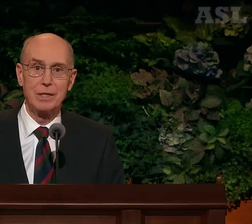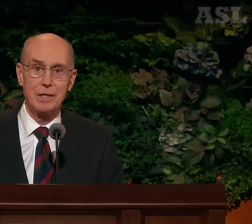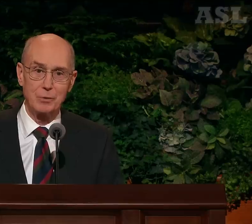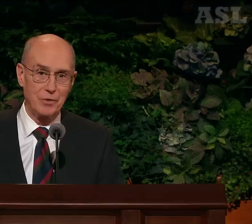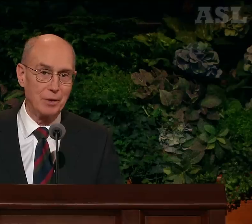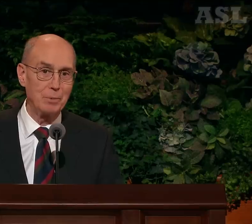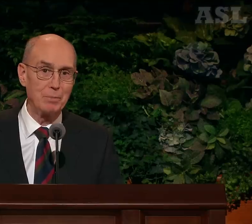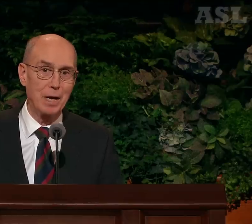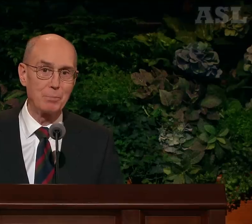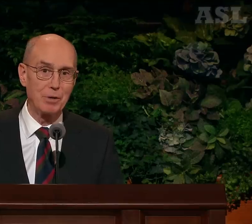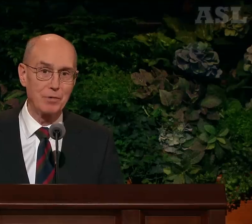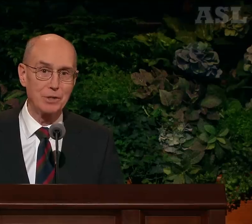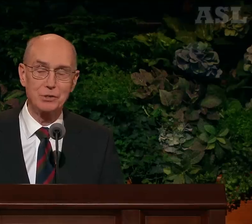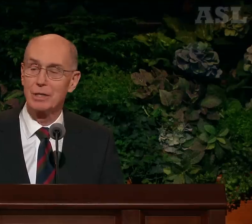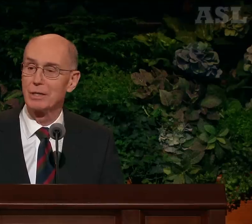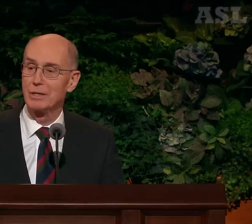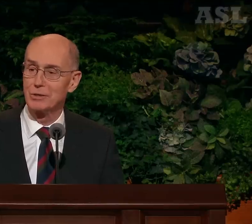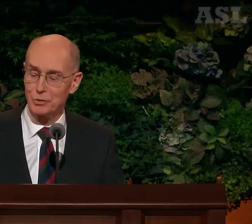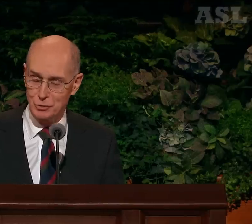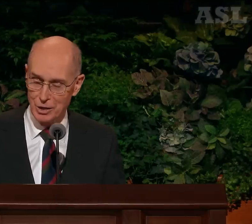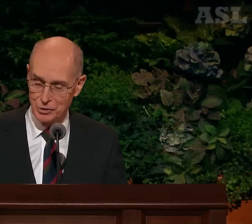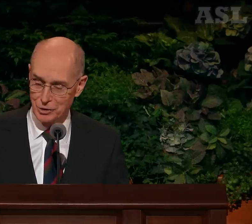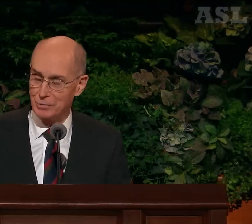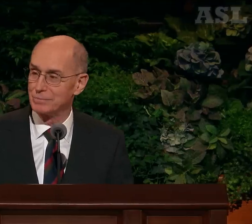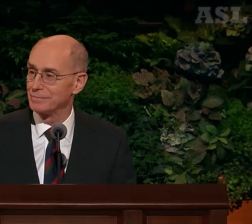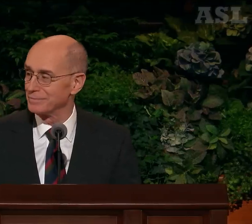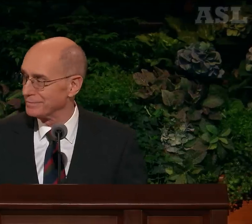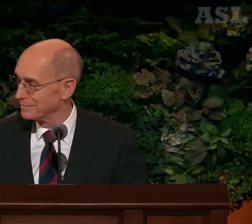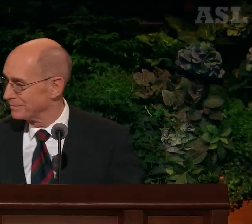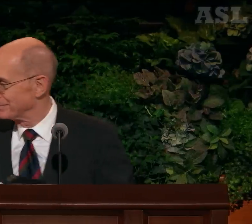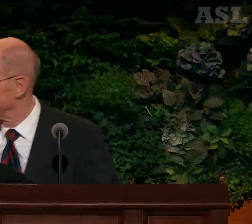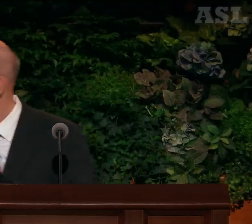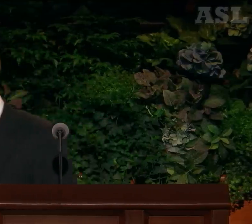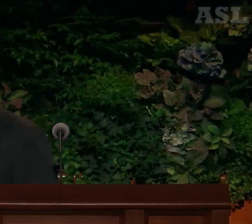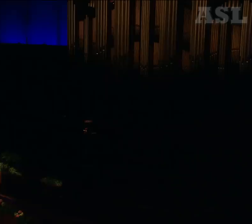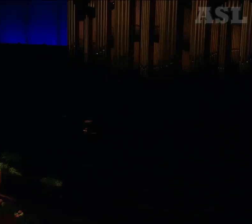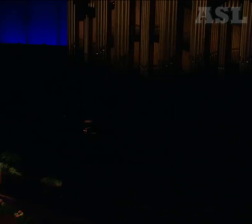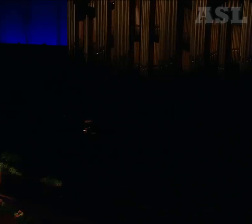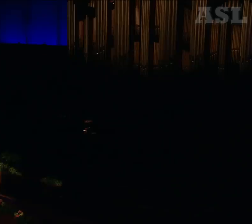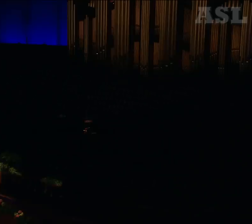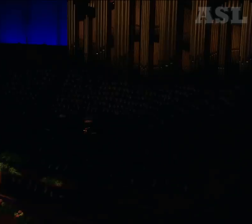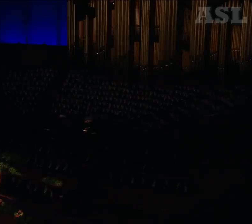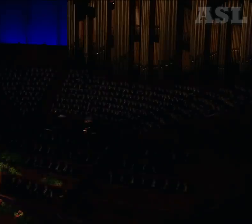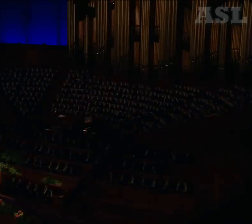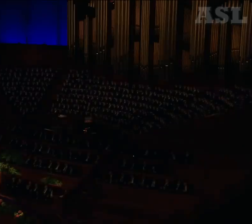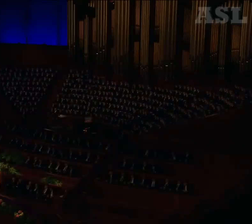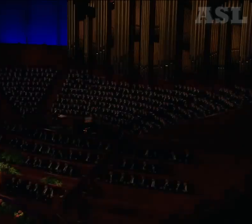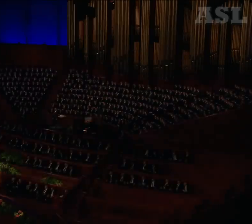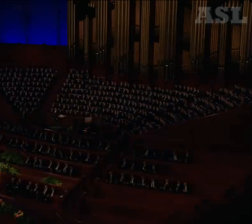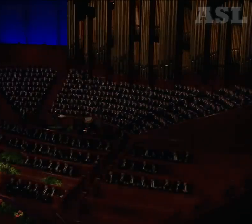TO US. IT WILL THEN BE MY PRIVILEGE TO ADDRESS YOU.